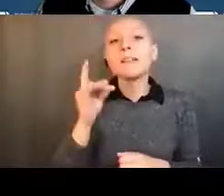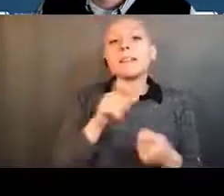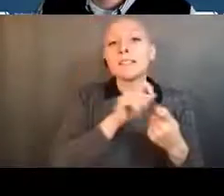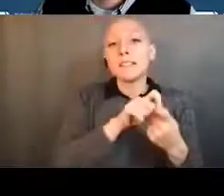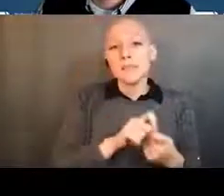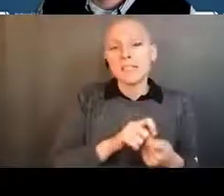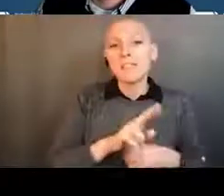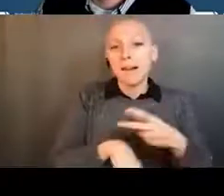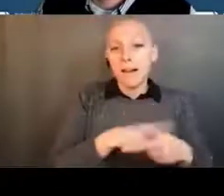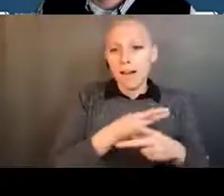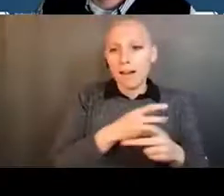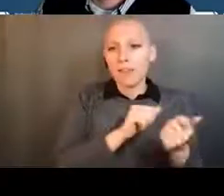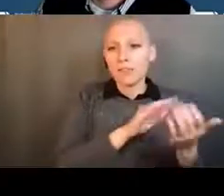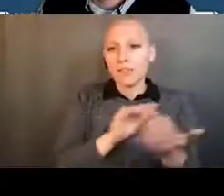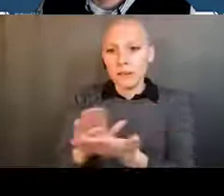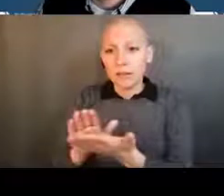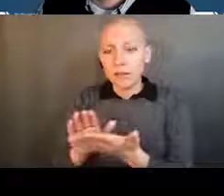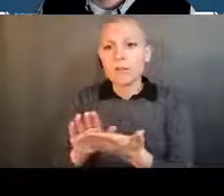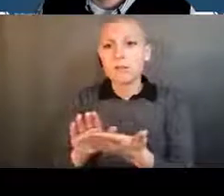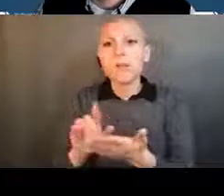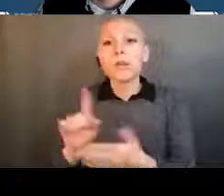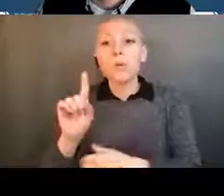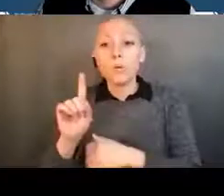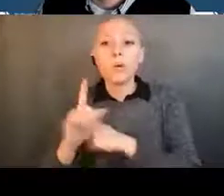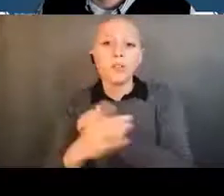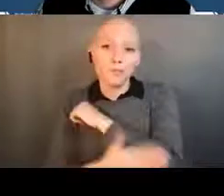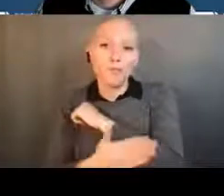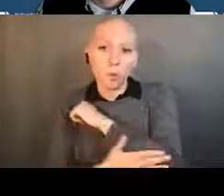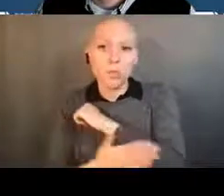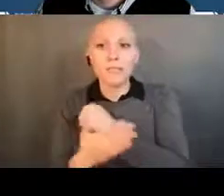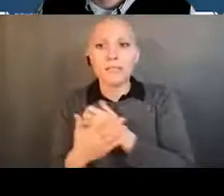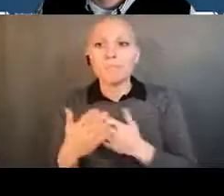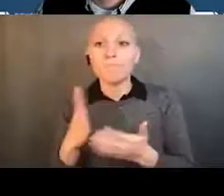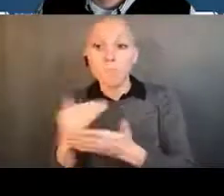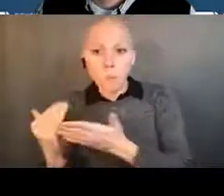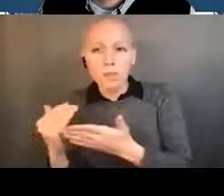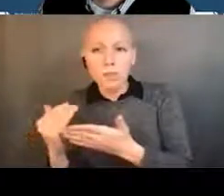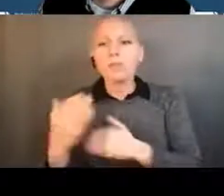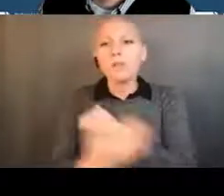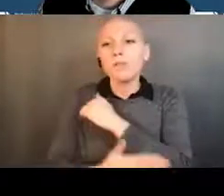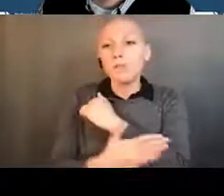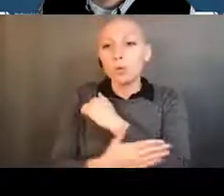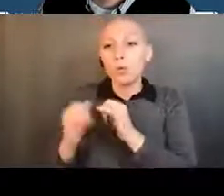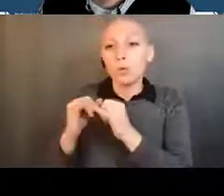for which foreign grantees or sometimes foreign components are generally not eligible to apply.